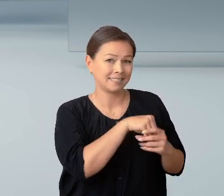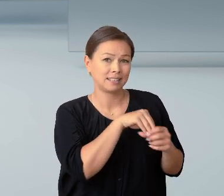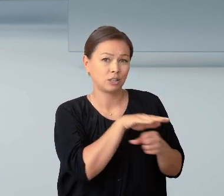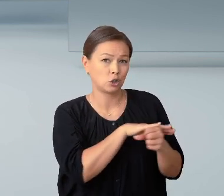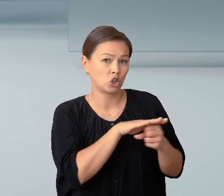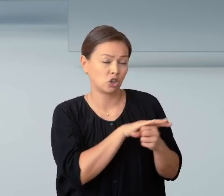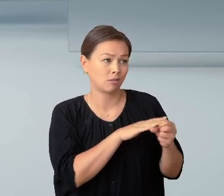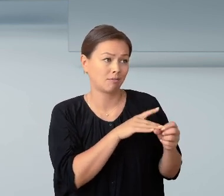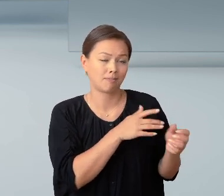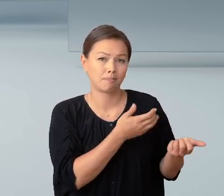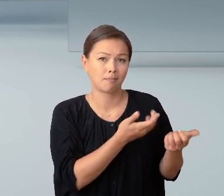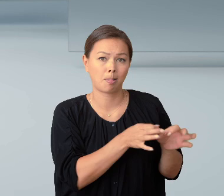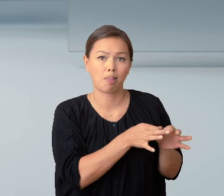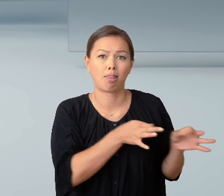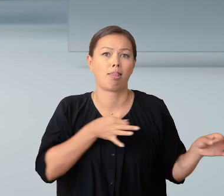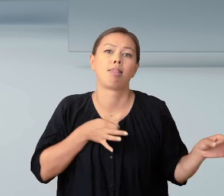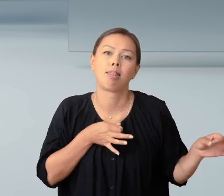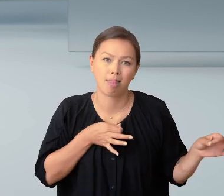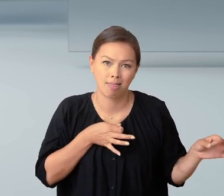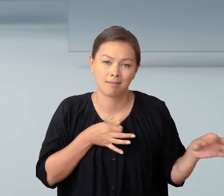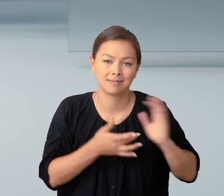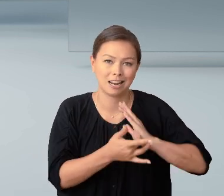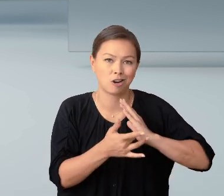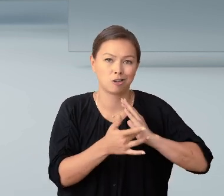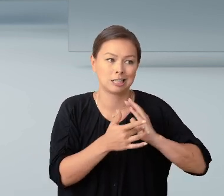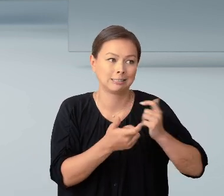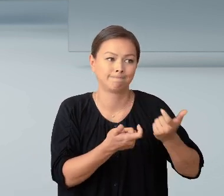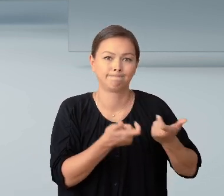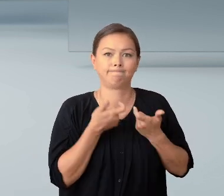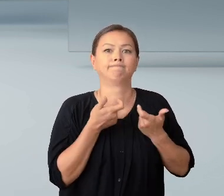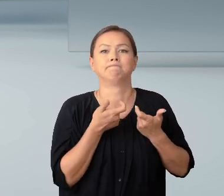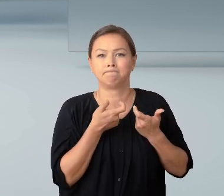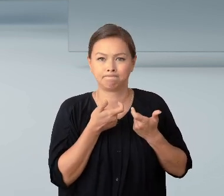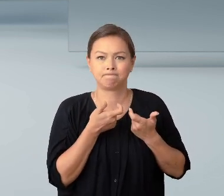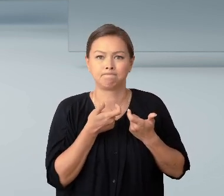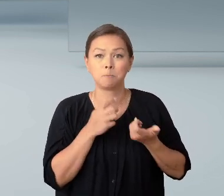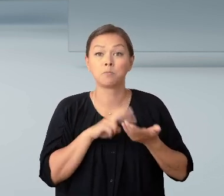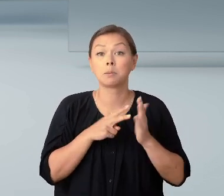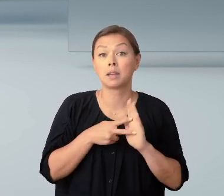due to technology constraints. This is where the Microsoft AIM,